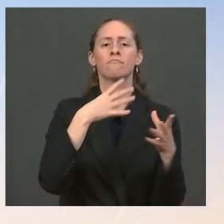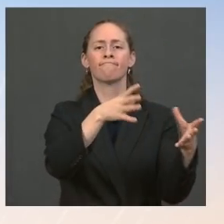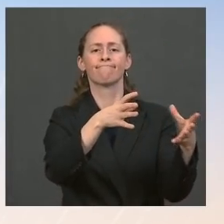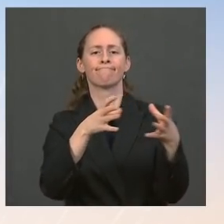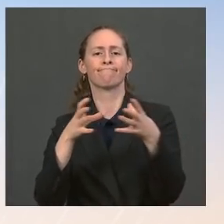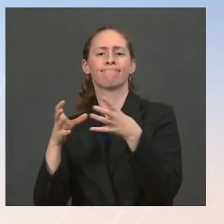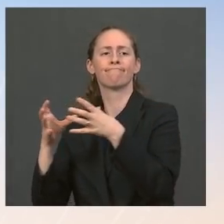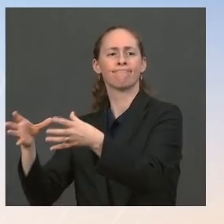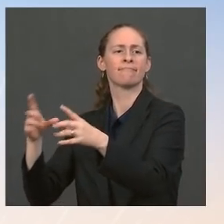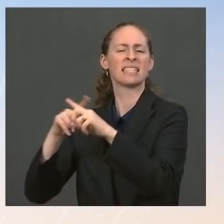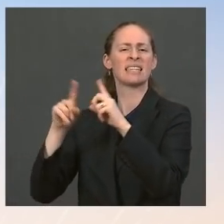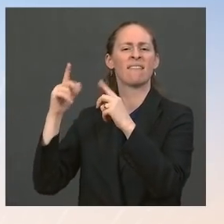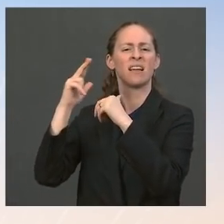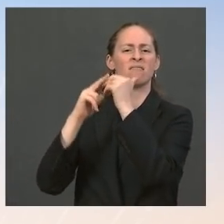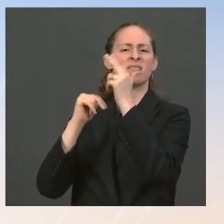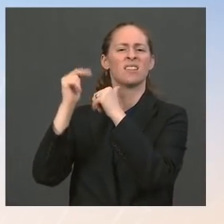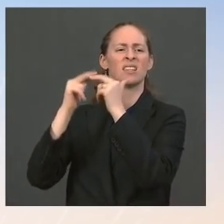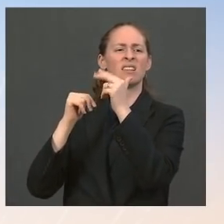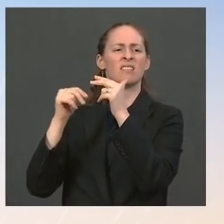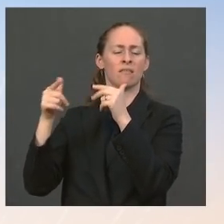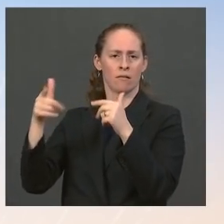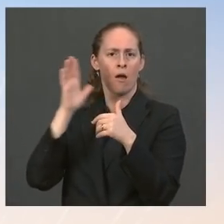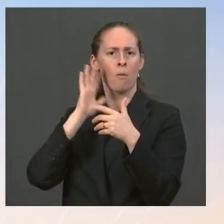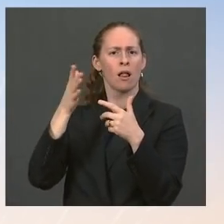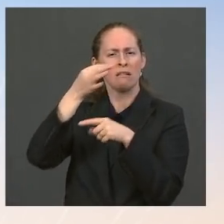along the border in light of operational capacity,